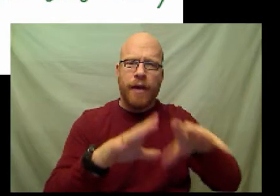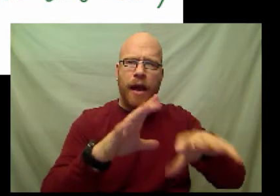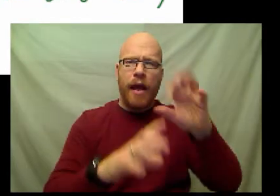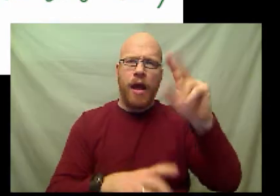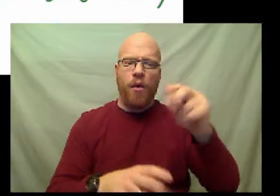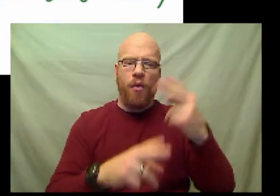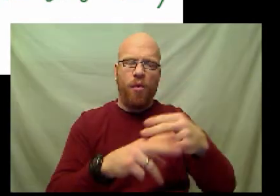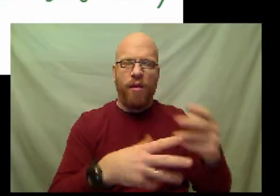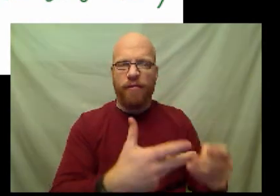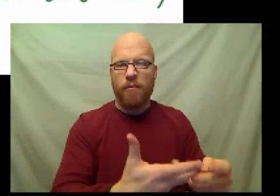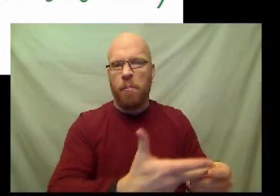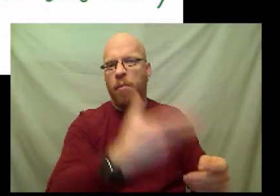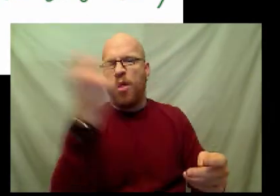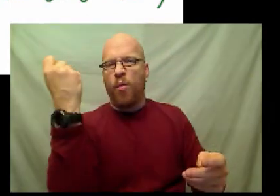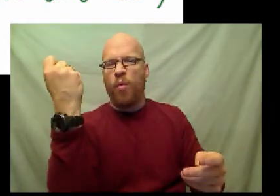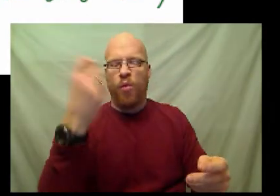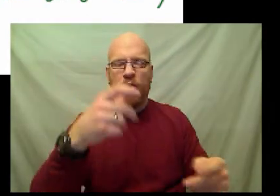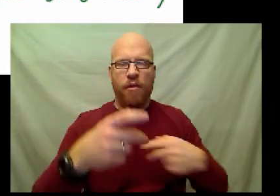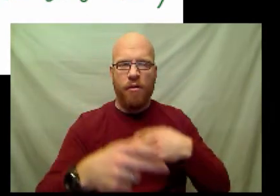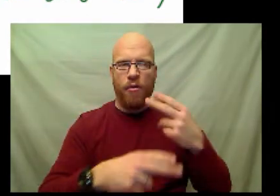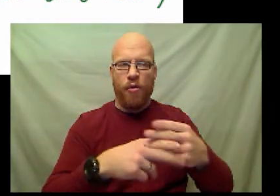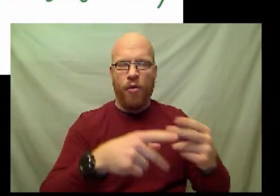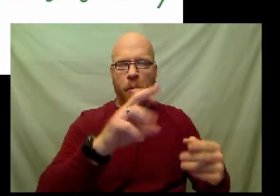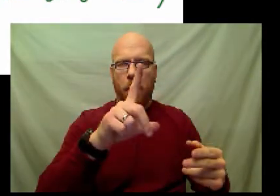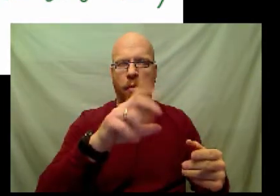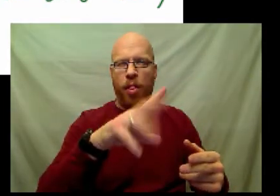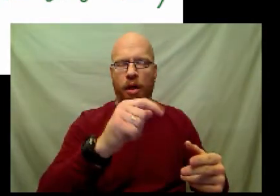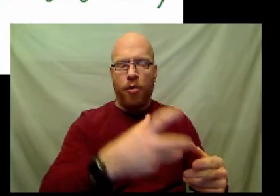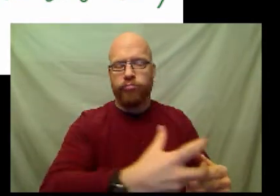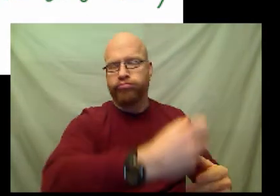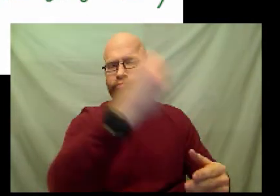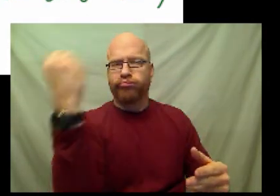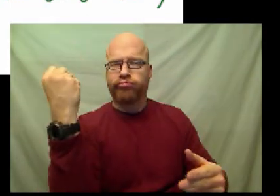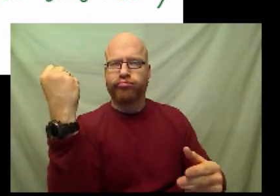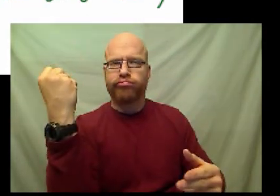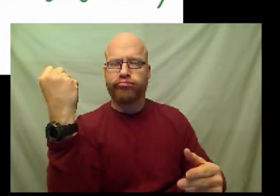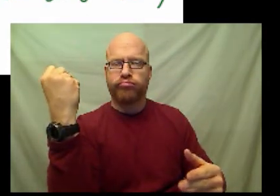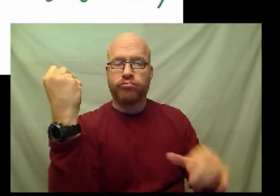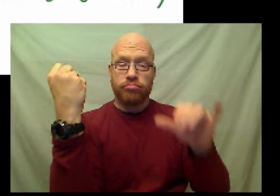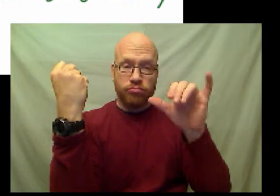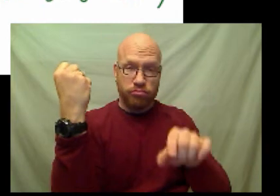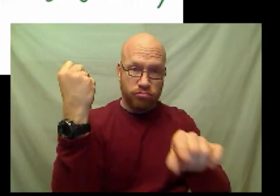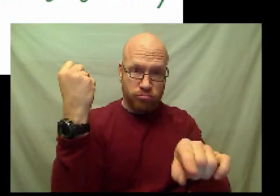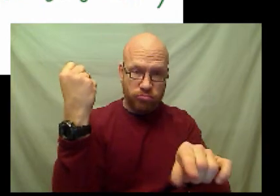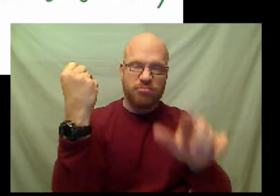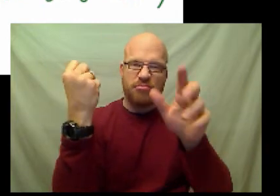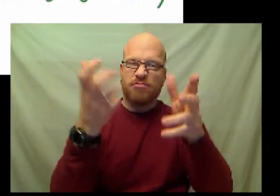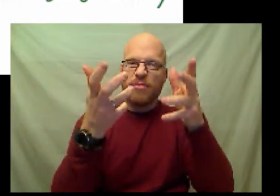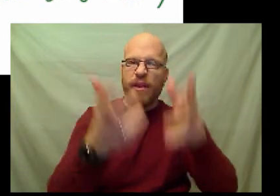we're dividing a 3RST squared out. We're pulling that out and what's left is this.